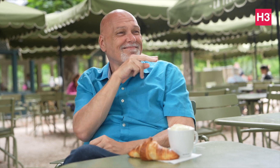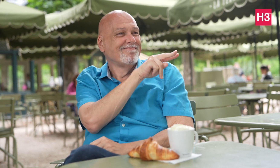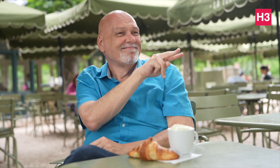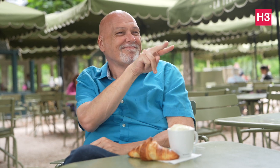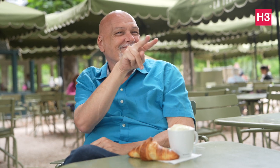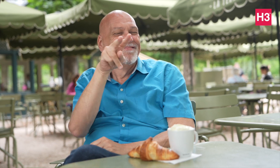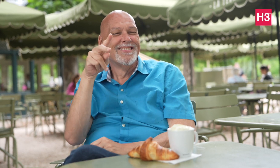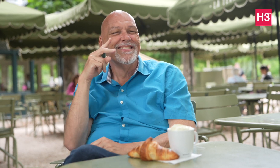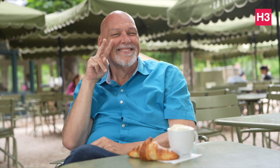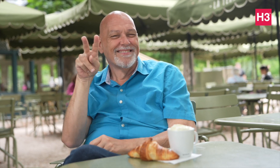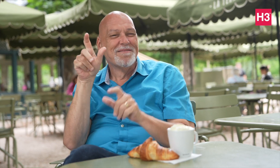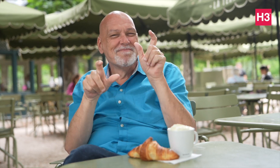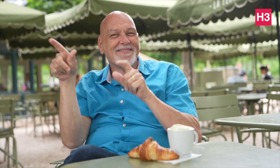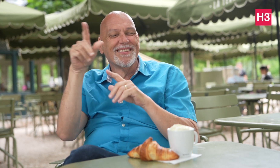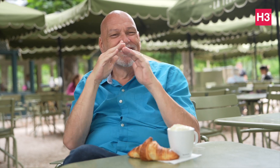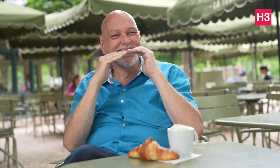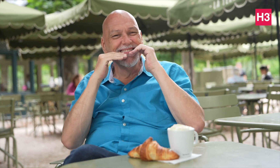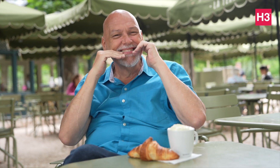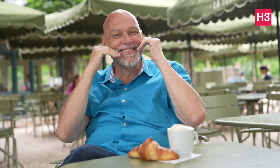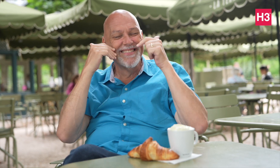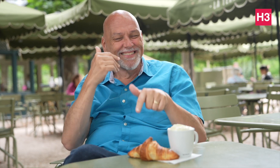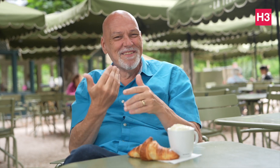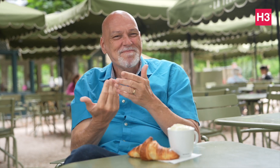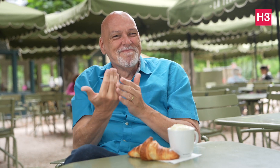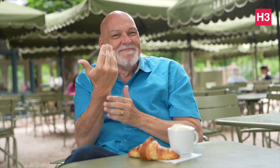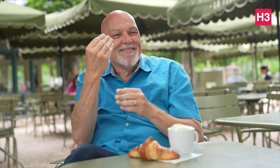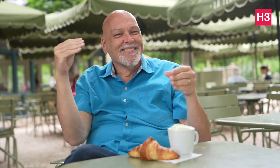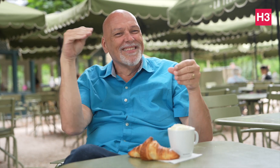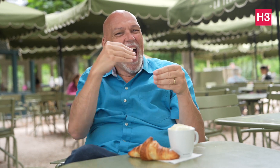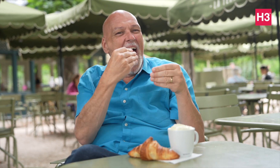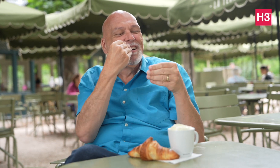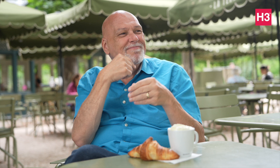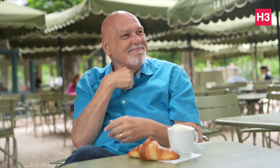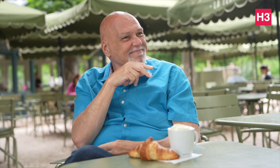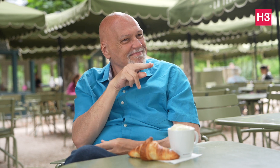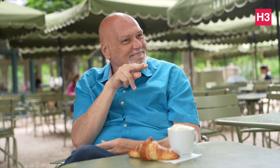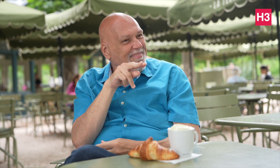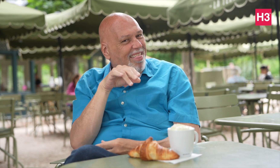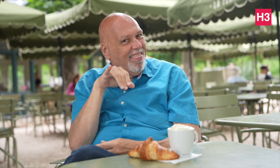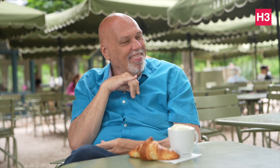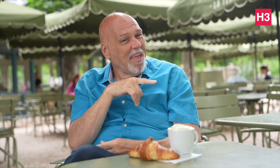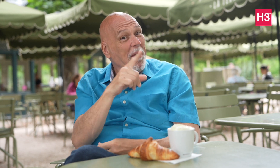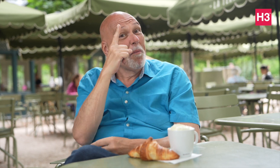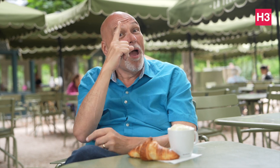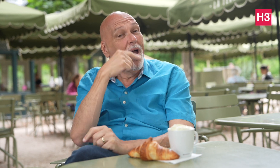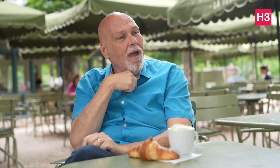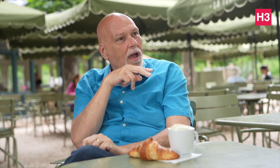Sitting here, I can see just how much of a morning staple they’ve become.